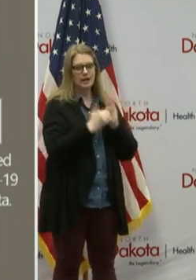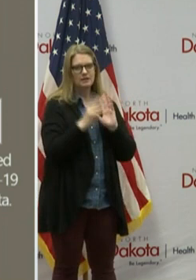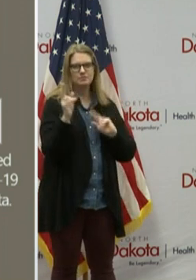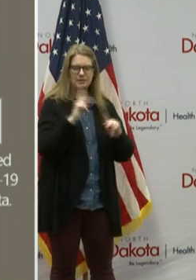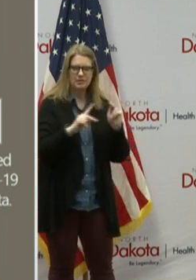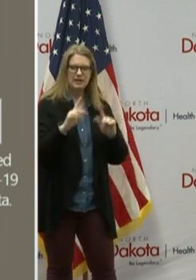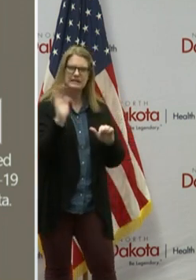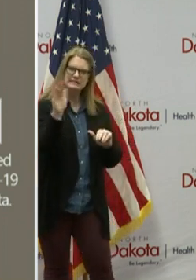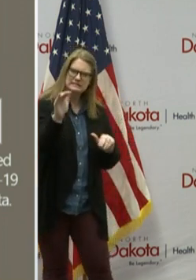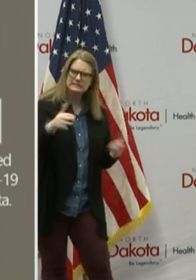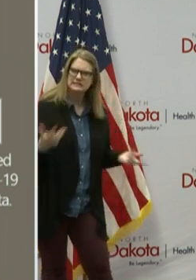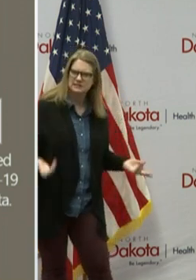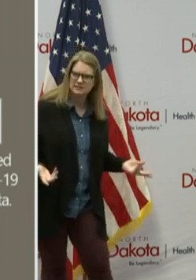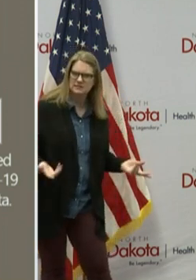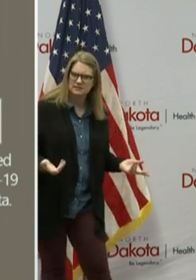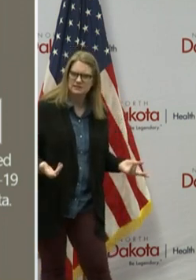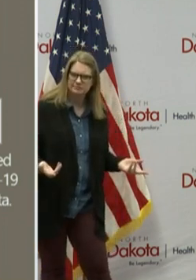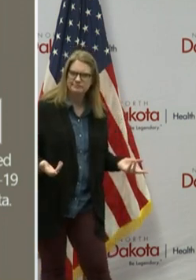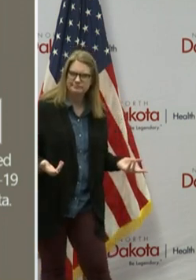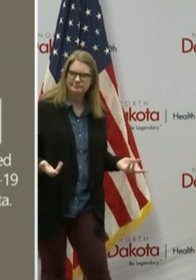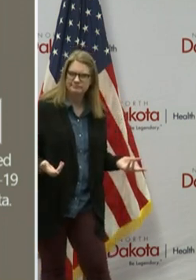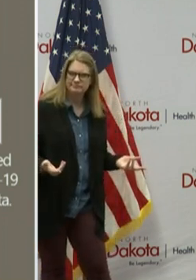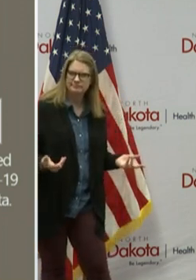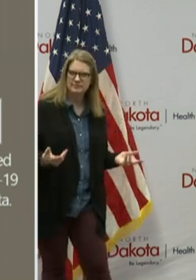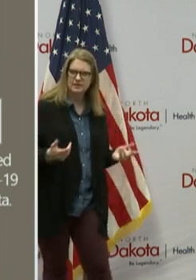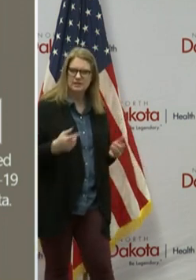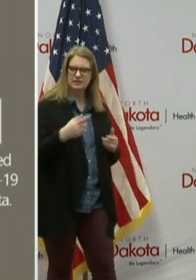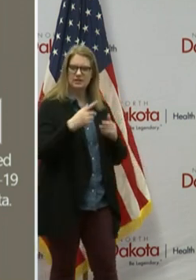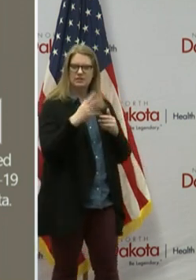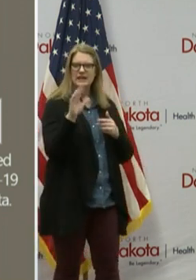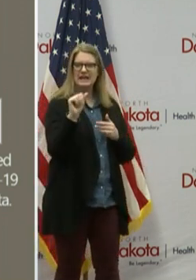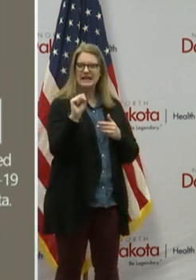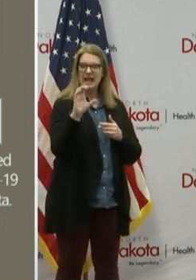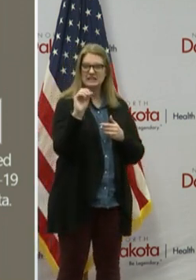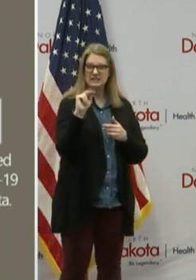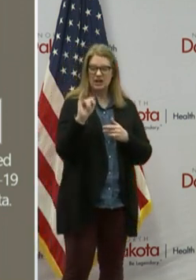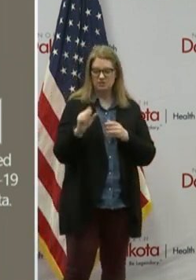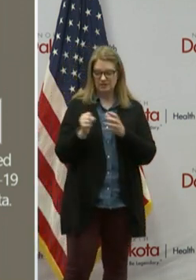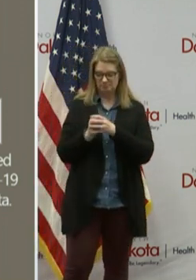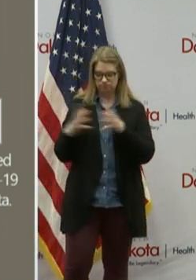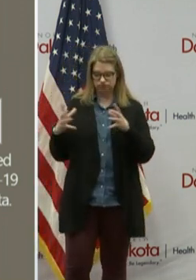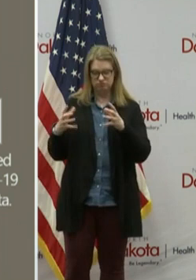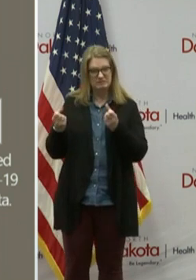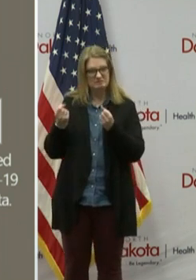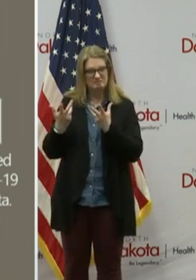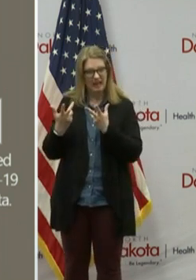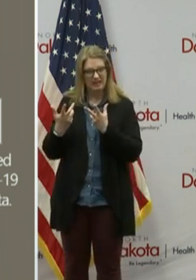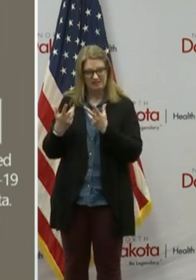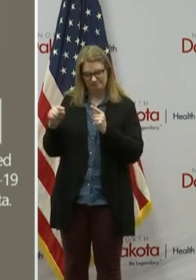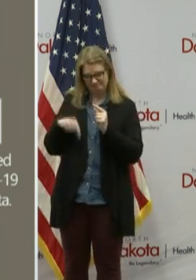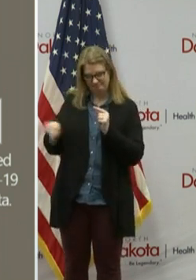COUNTY, WE WANTED TO GET FOCUS HERE ON THE FACT THAT SOME PEOPLE ARE AGAIN SAYING, HEY,